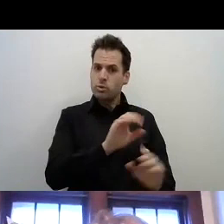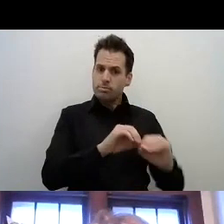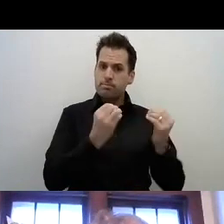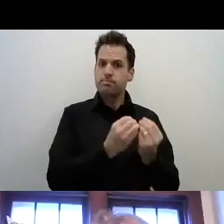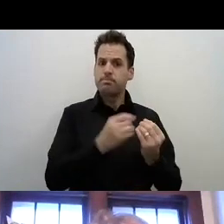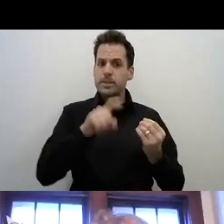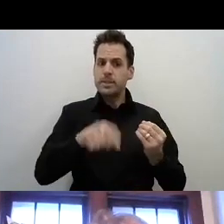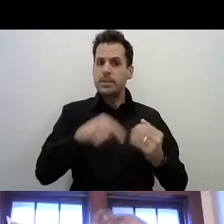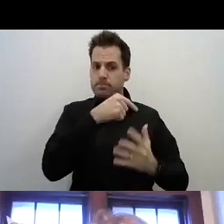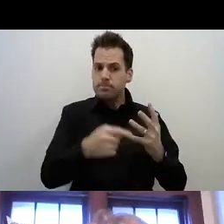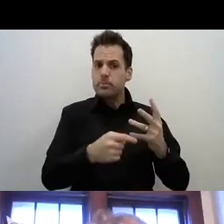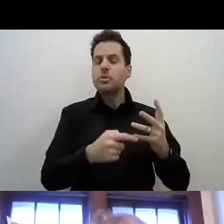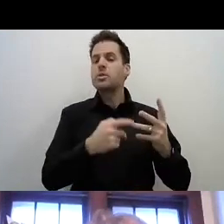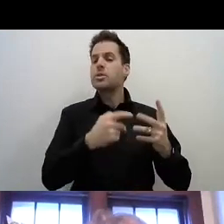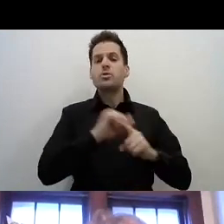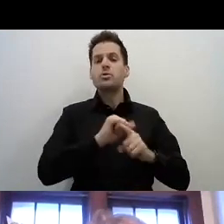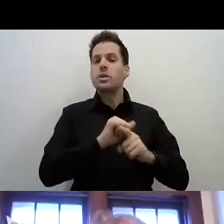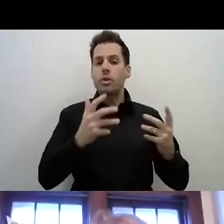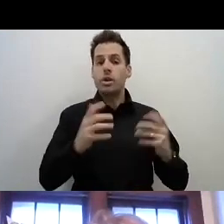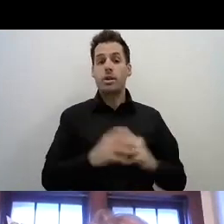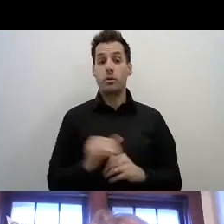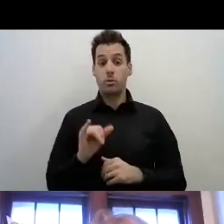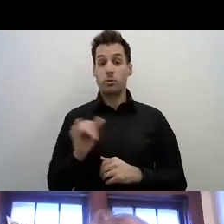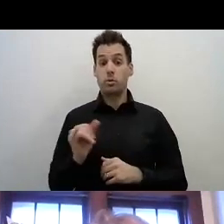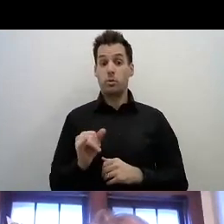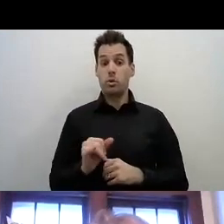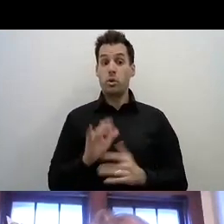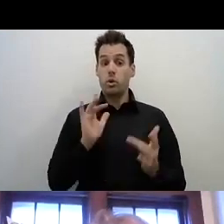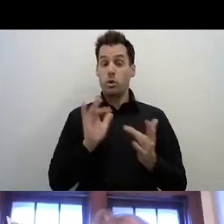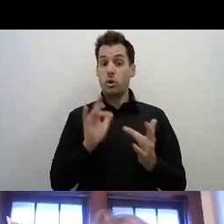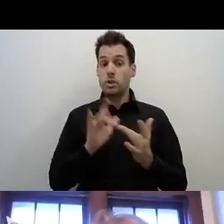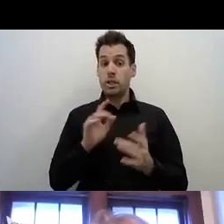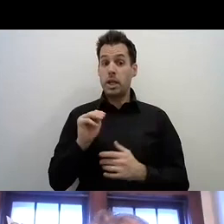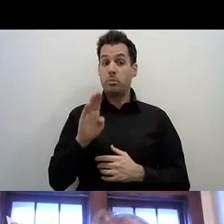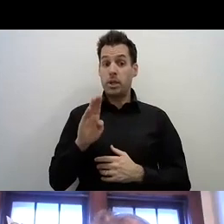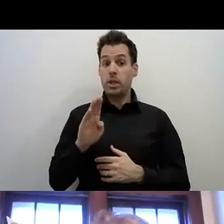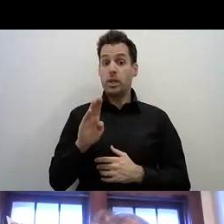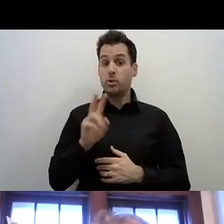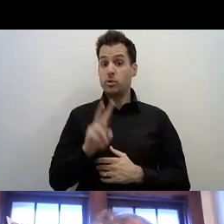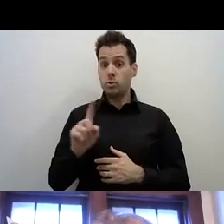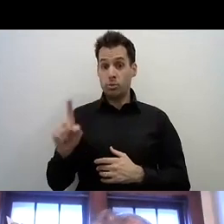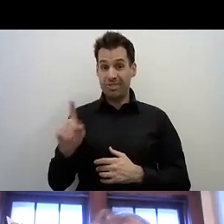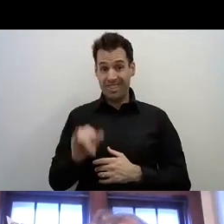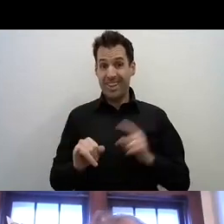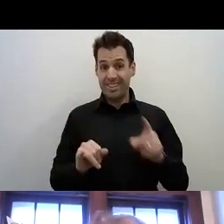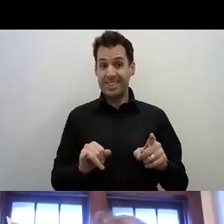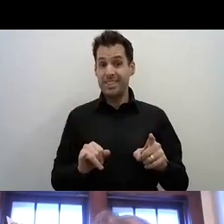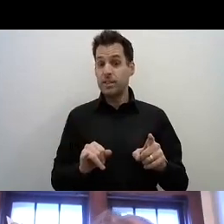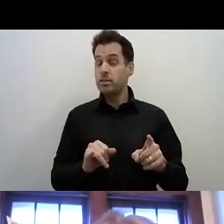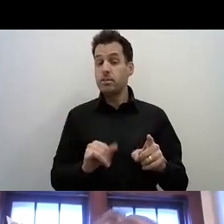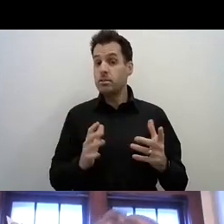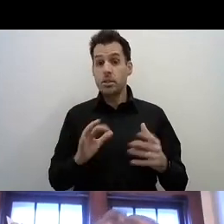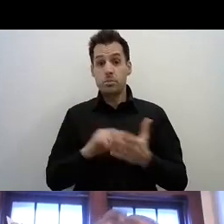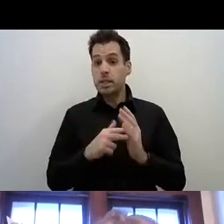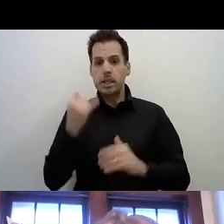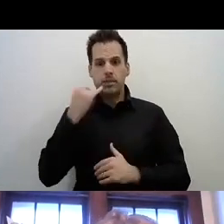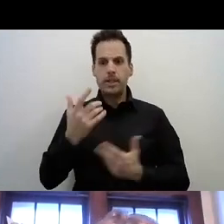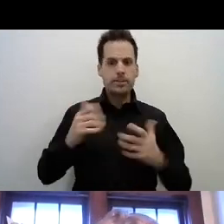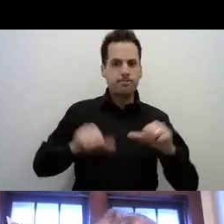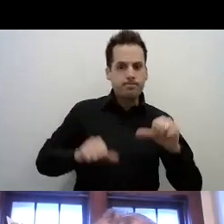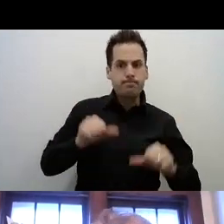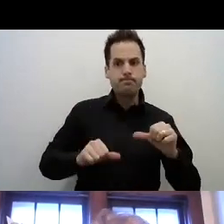contact mb211 and that's the united way's uh line that links people to organizations uh next slide